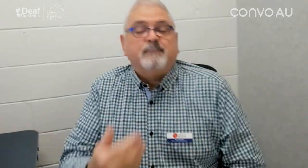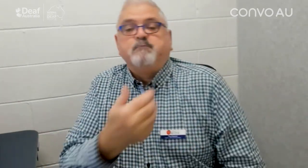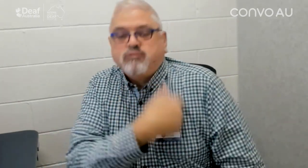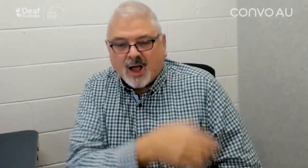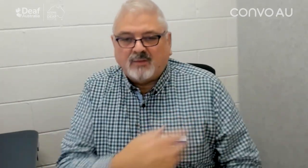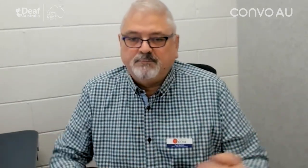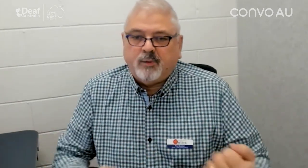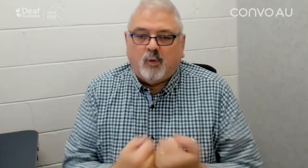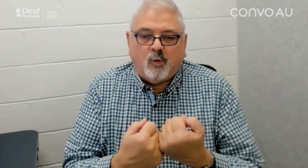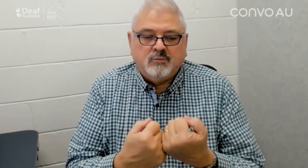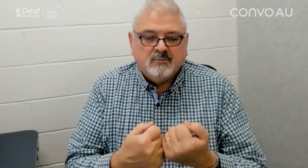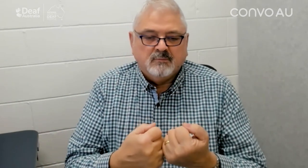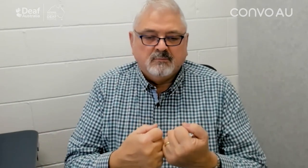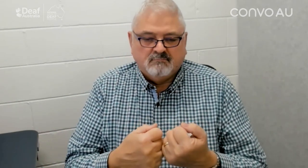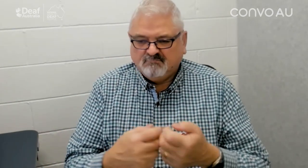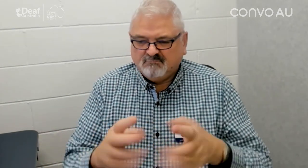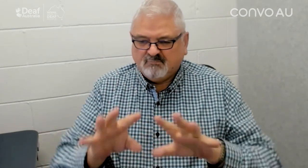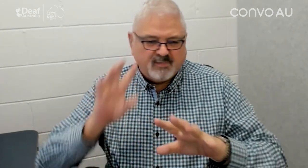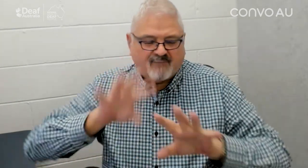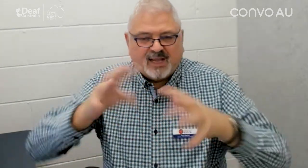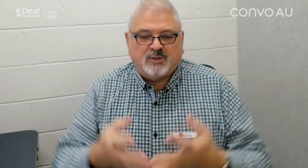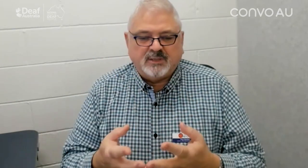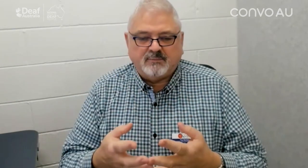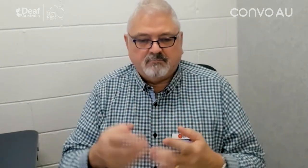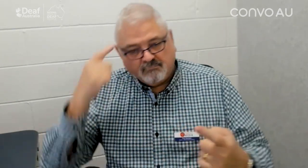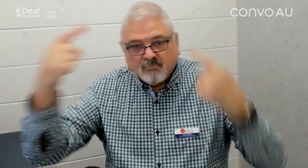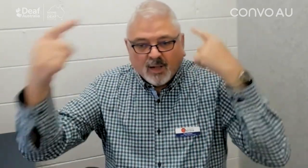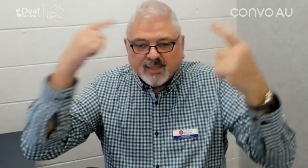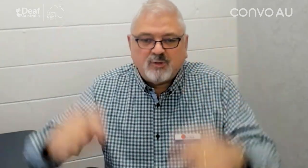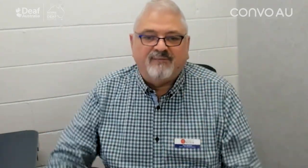I’m proud to support the idea of the Deaf ecosystem.